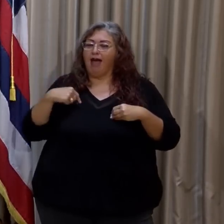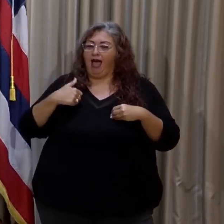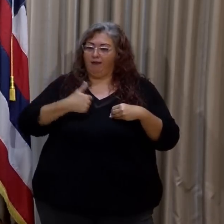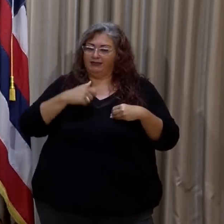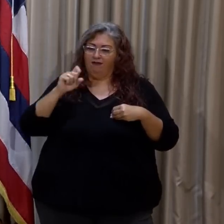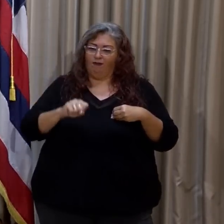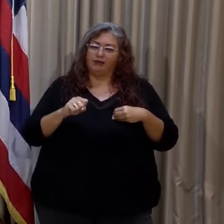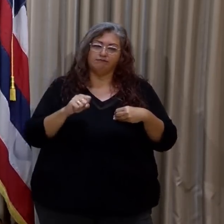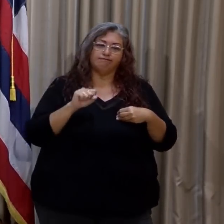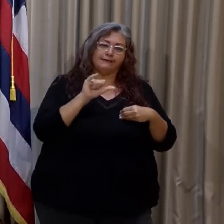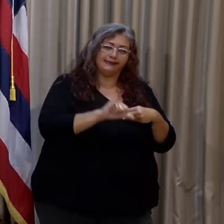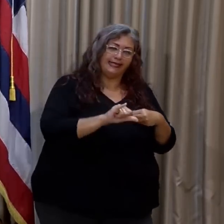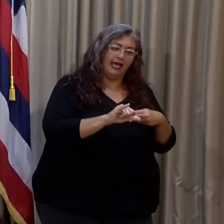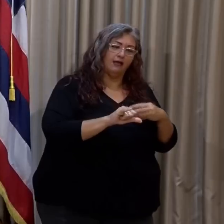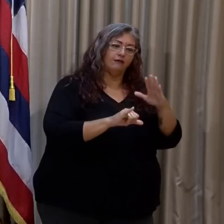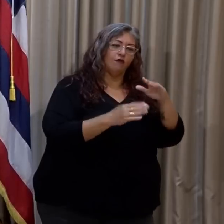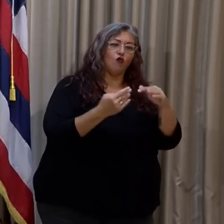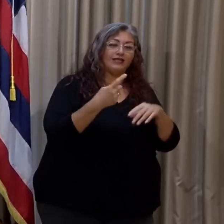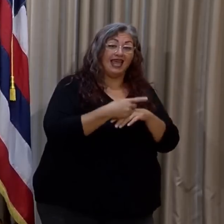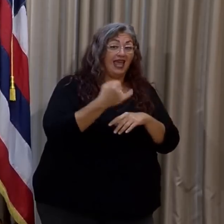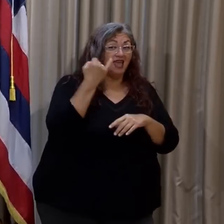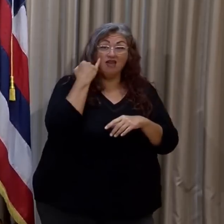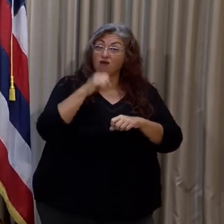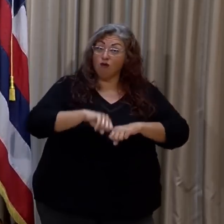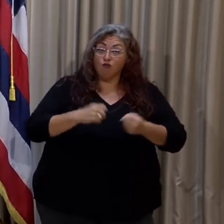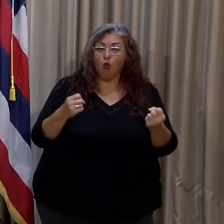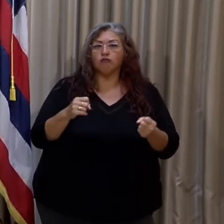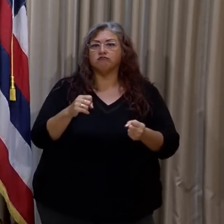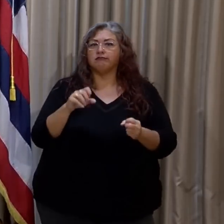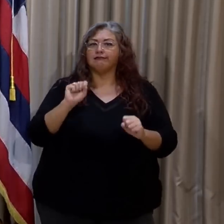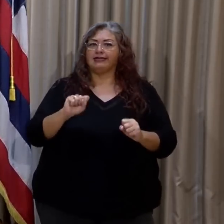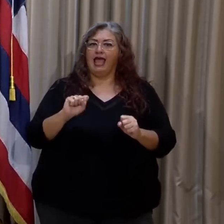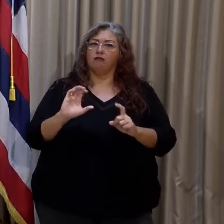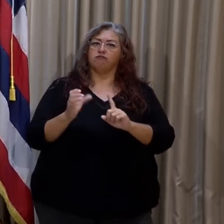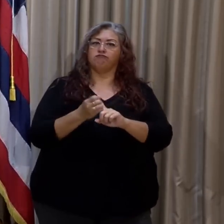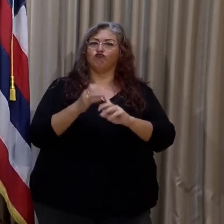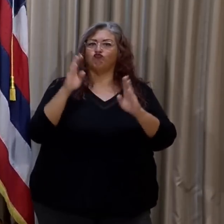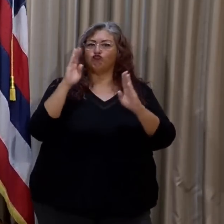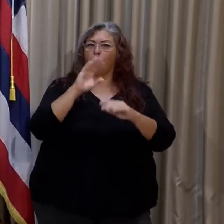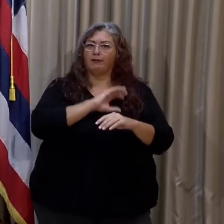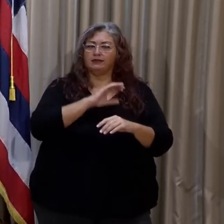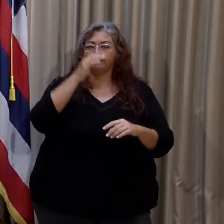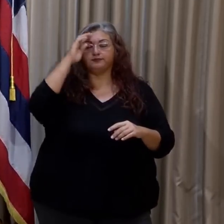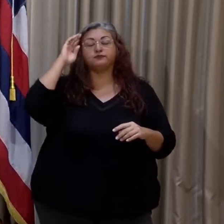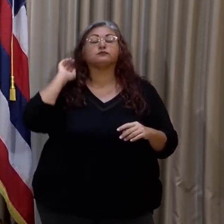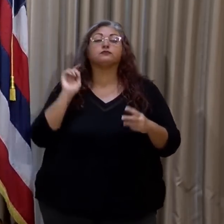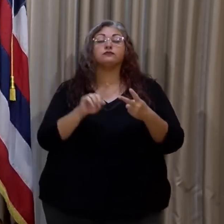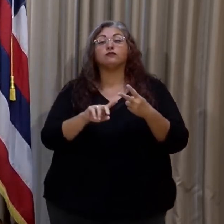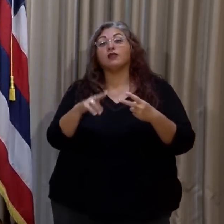WILL SIGN THE MANDATORY ORDER FOR SELF-QUARANTINE, ACKNOWLEDGING THAT THEY ARE AWARE THEY NEED TO SELF-QUARANTINE FOR 14 DAYS, OR